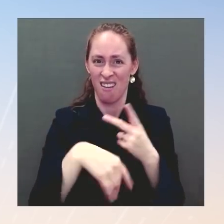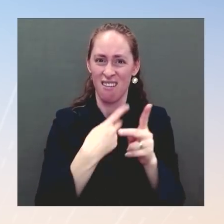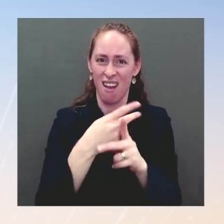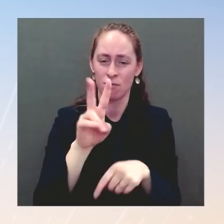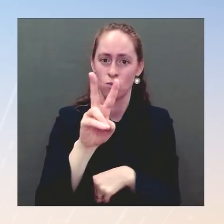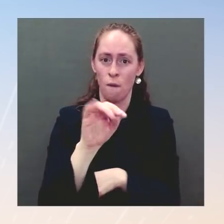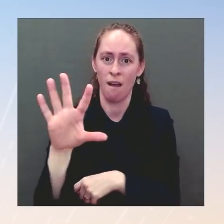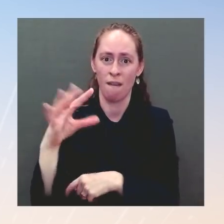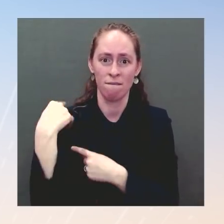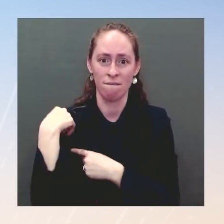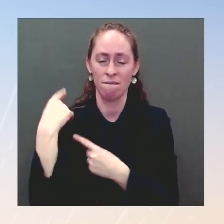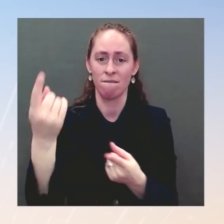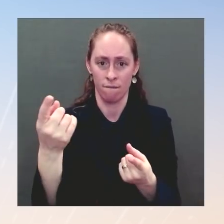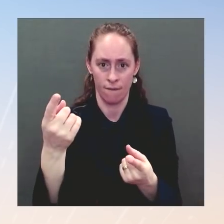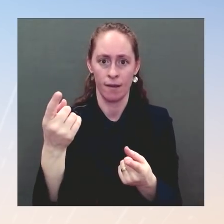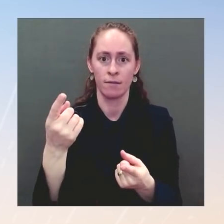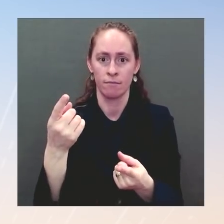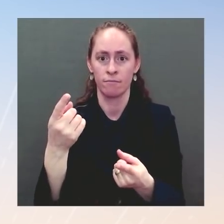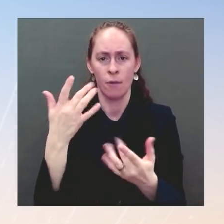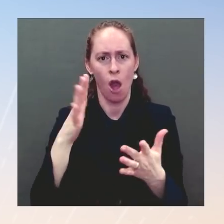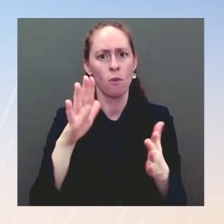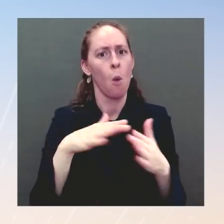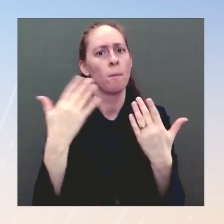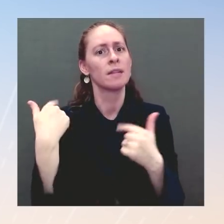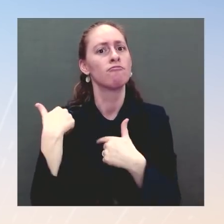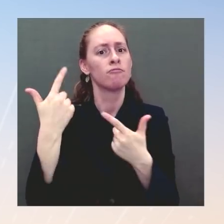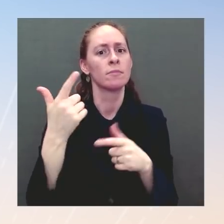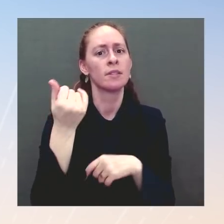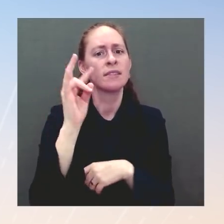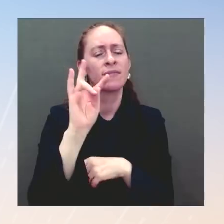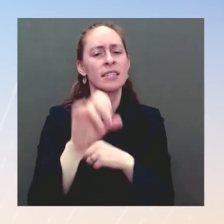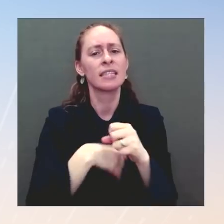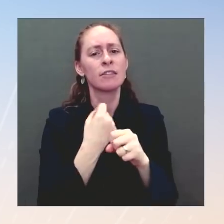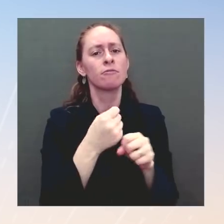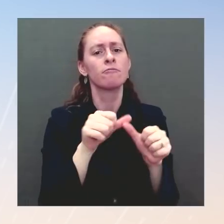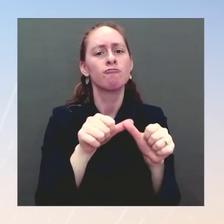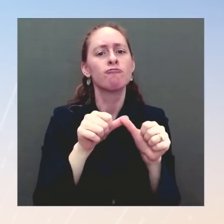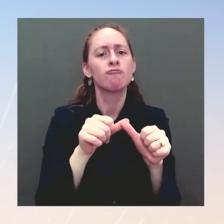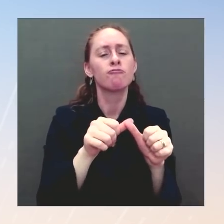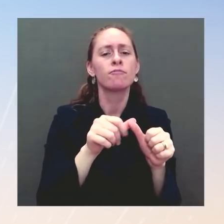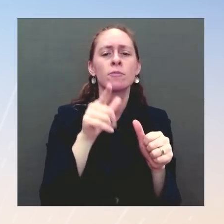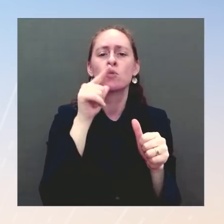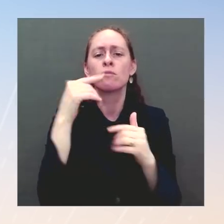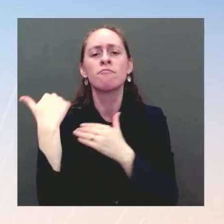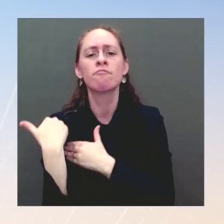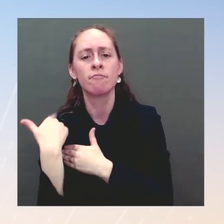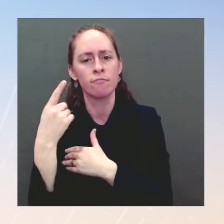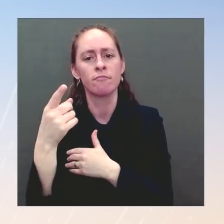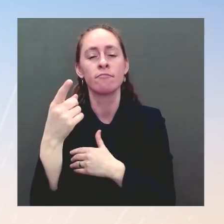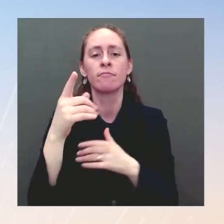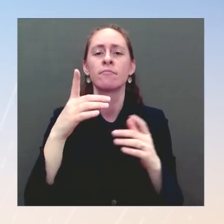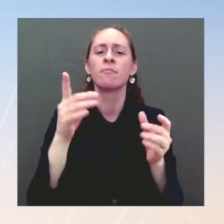being overseen by the Office of Refugee Resettlement. So, we're obviously looking at legal options here. But I also would say this is --